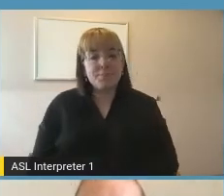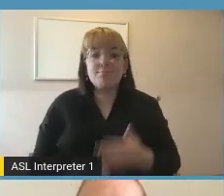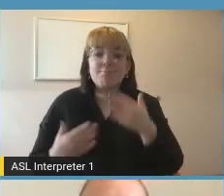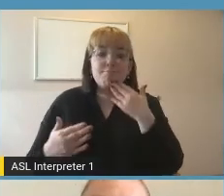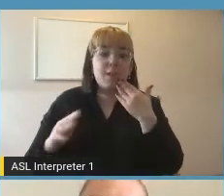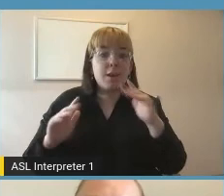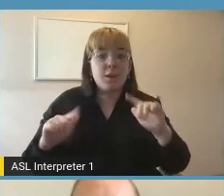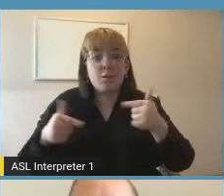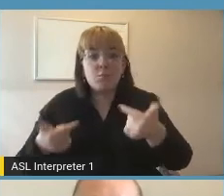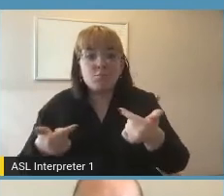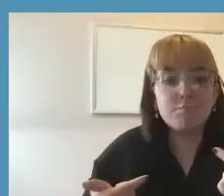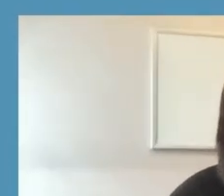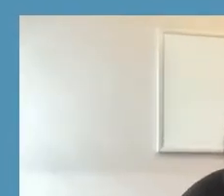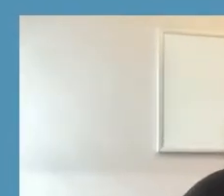to the team.